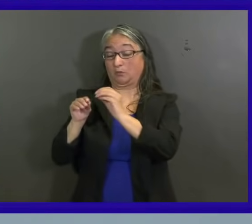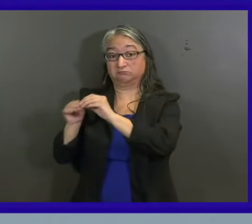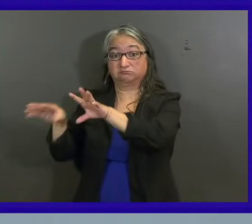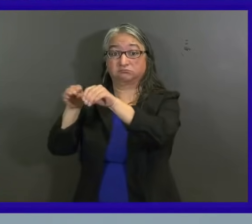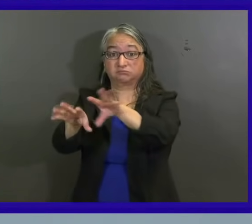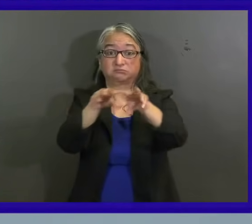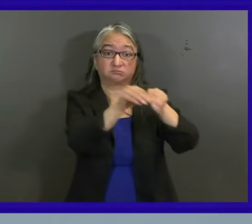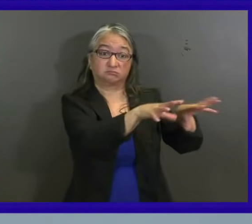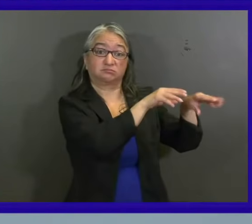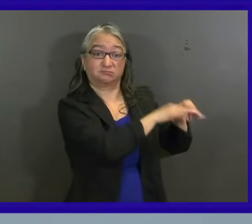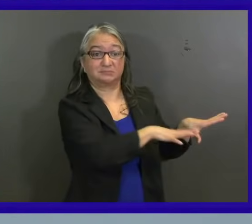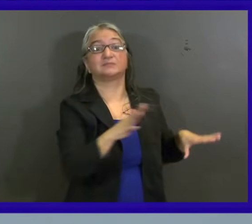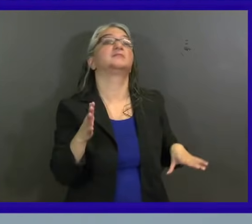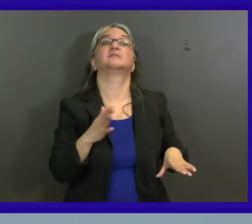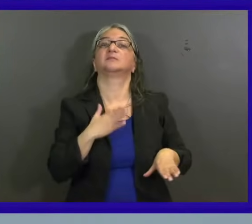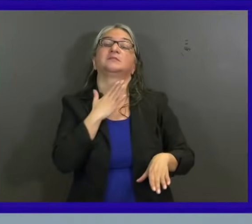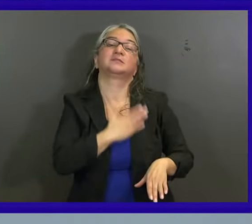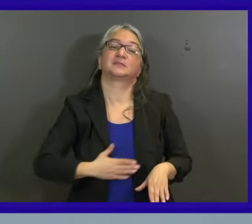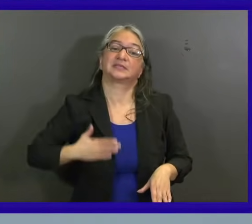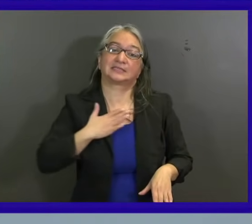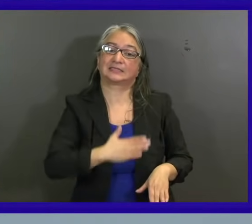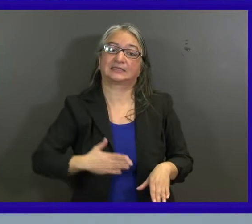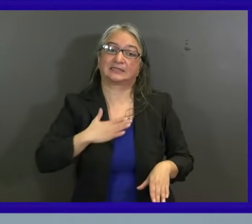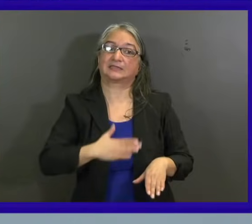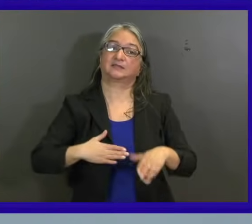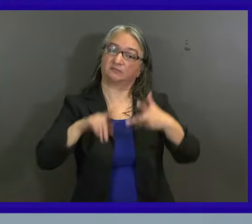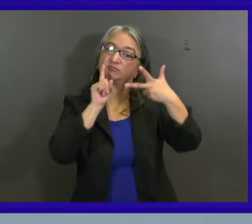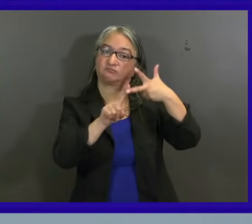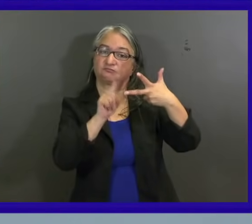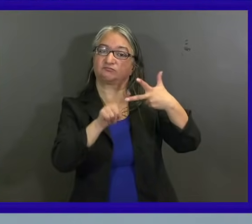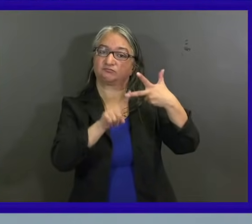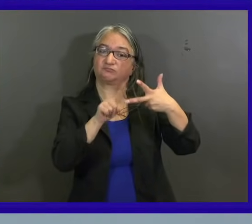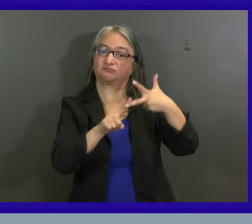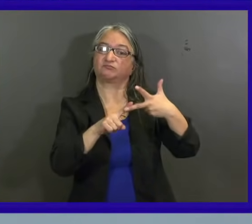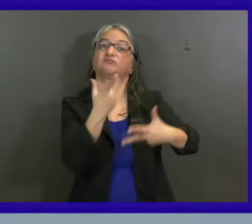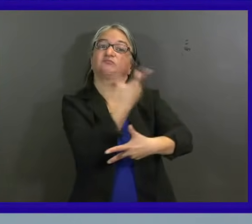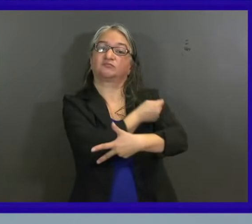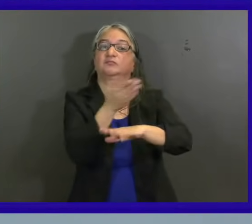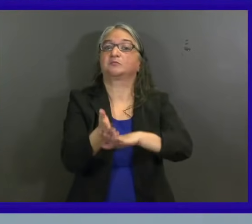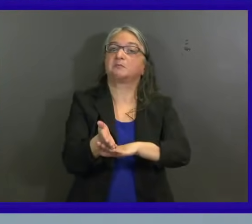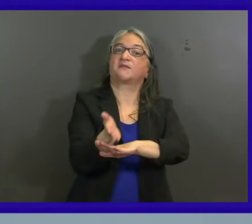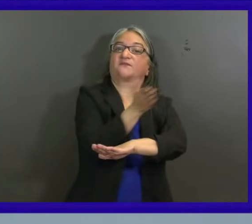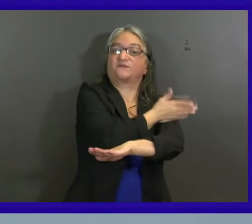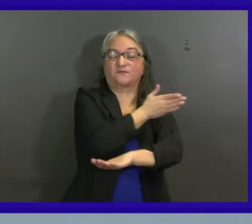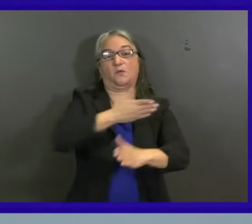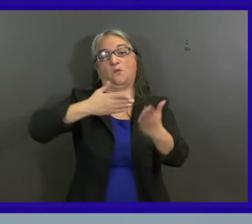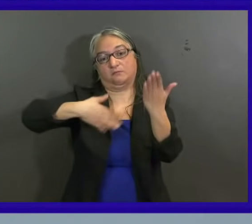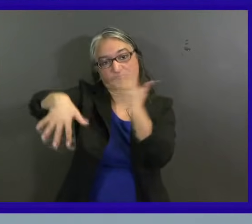before you begin gathering with loved ones for children we do still recommend eight